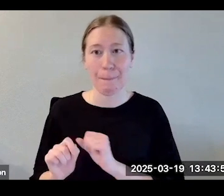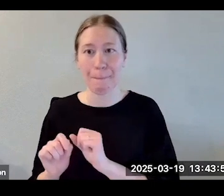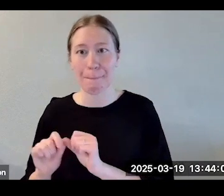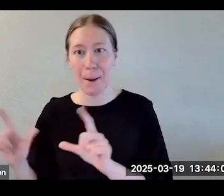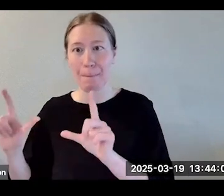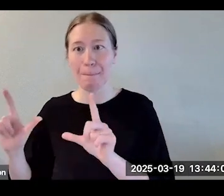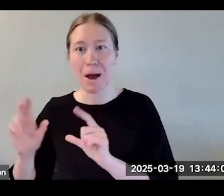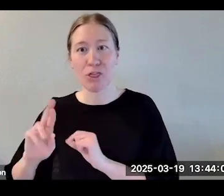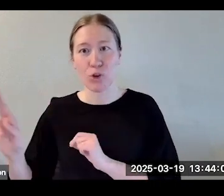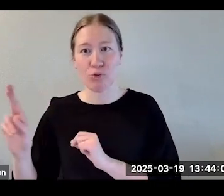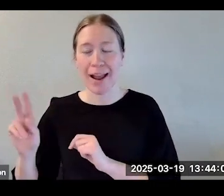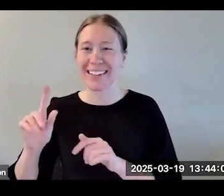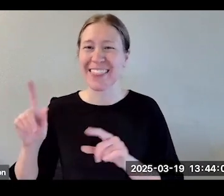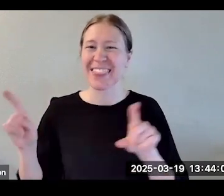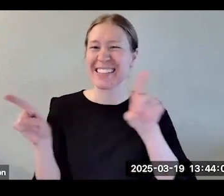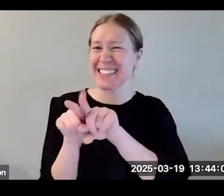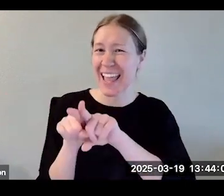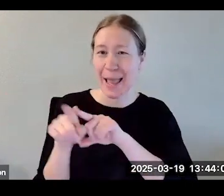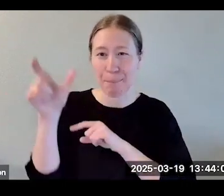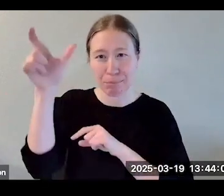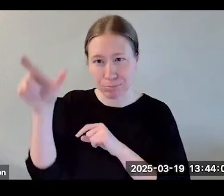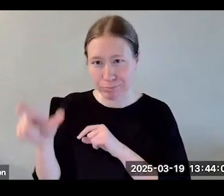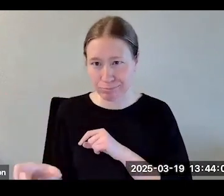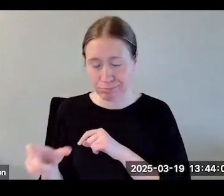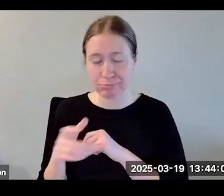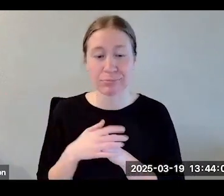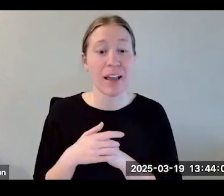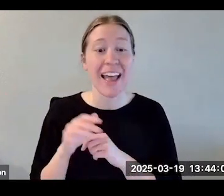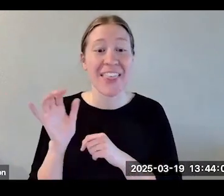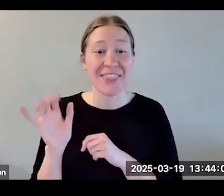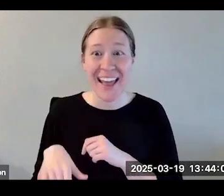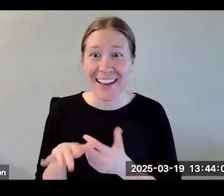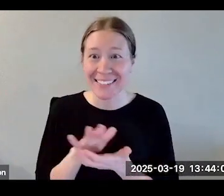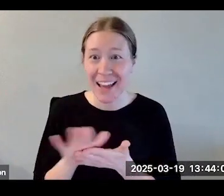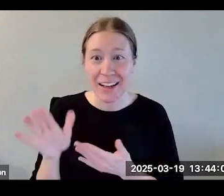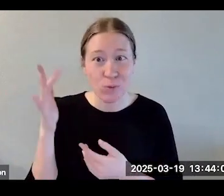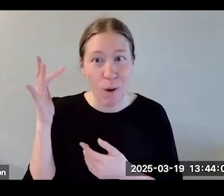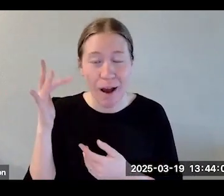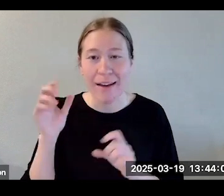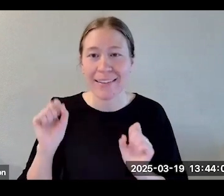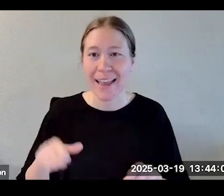is that this can be running at all times when I'm creating my document. So I'm going to be getting,